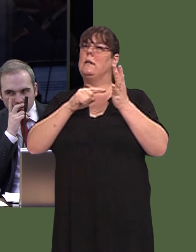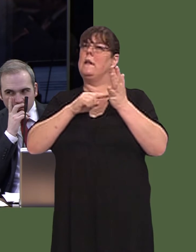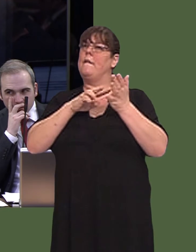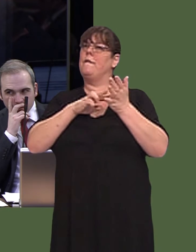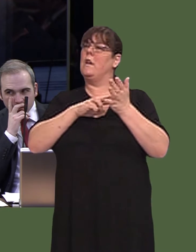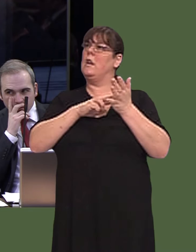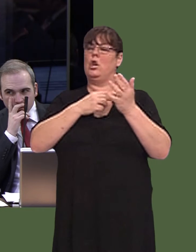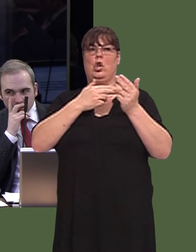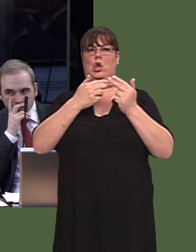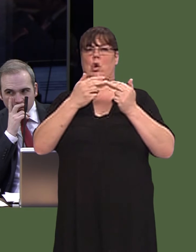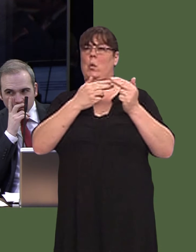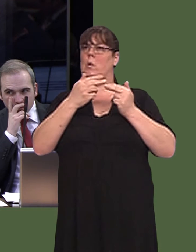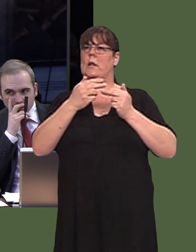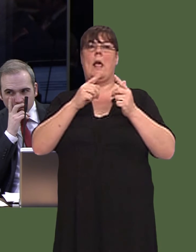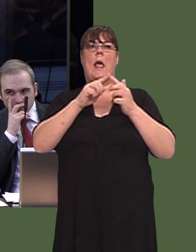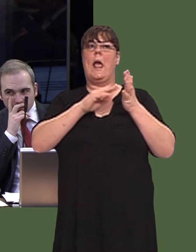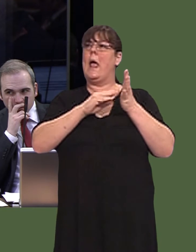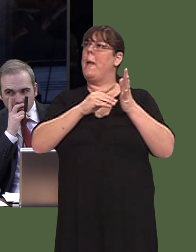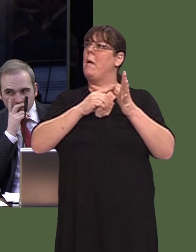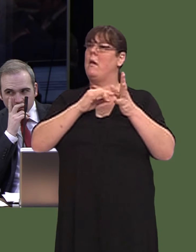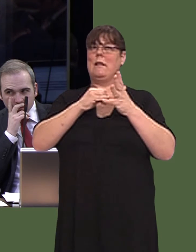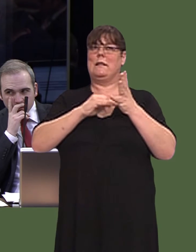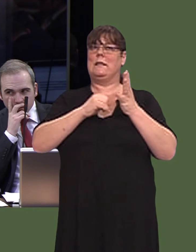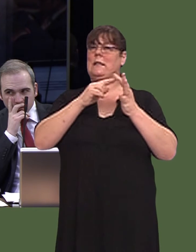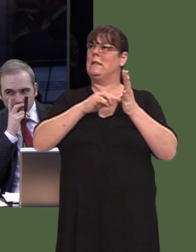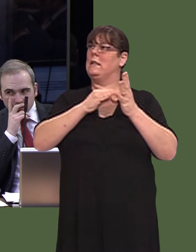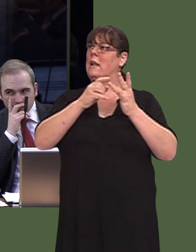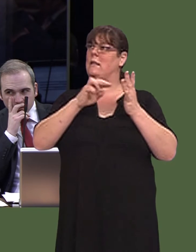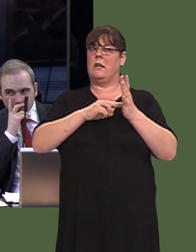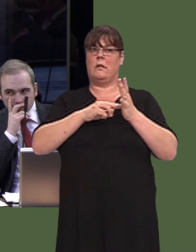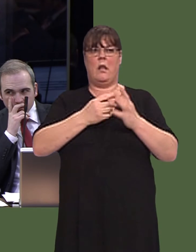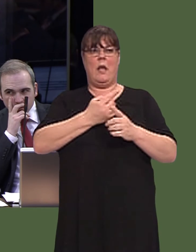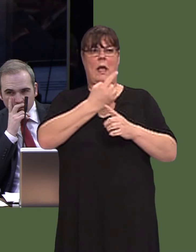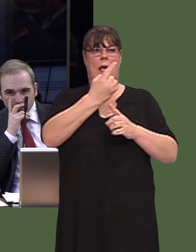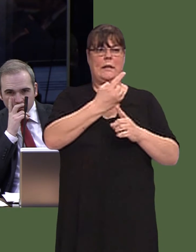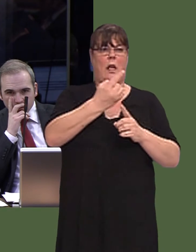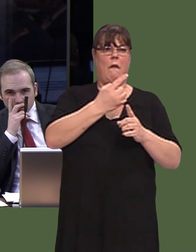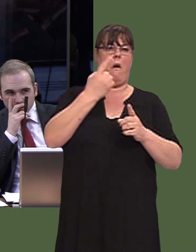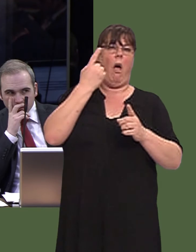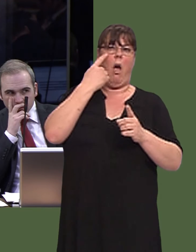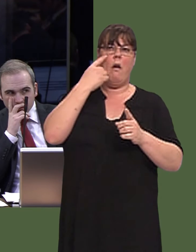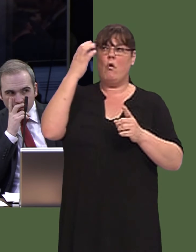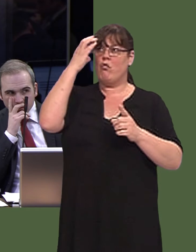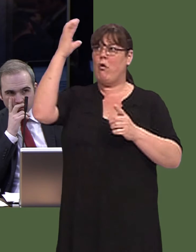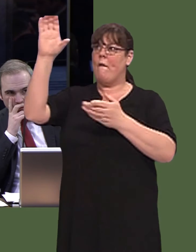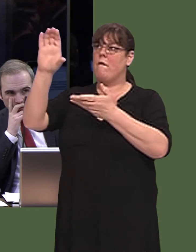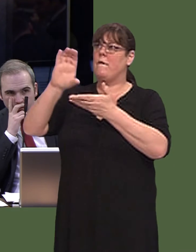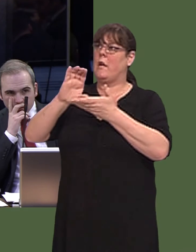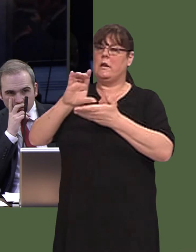the story of Emma Stenson, from my constituency, who has turned to crowd funding to try and